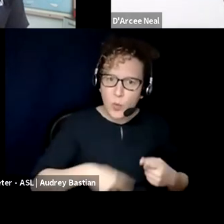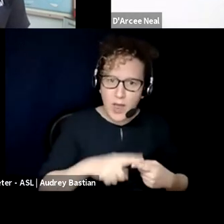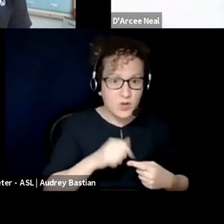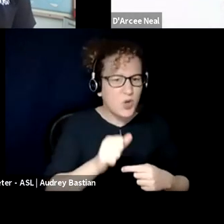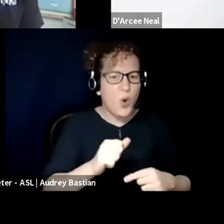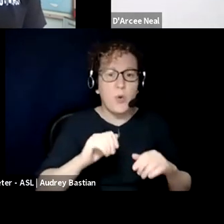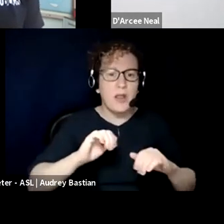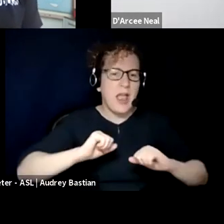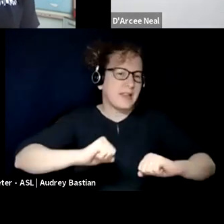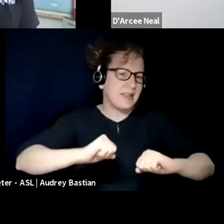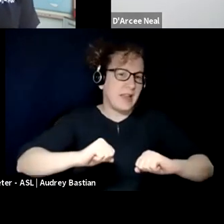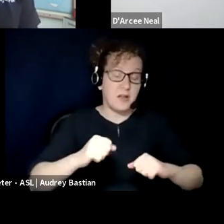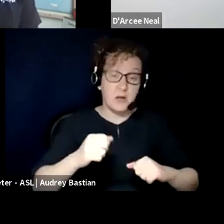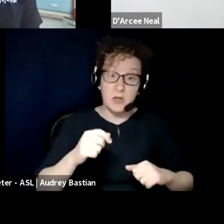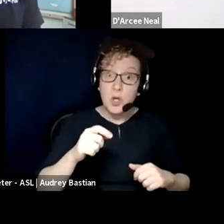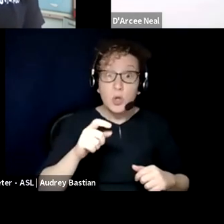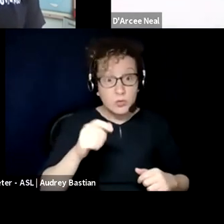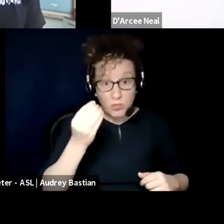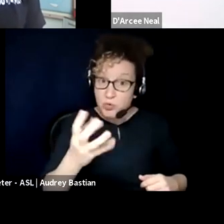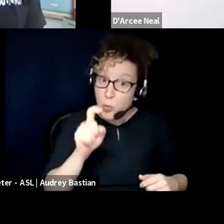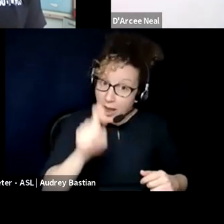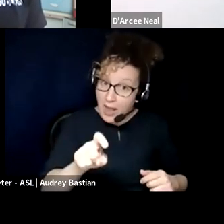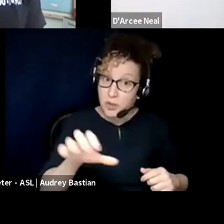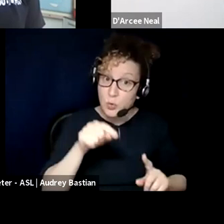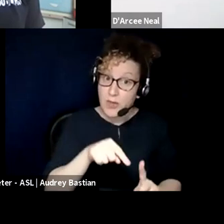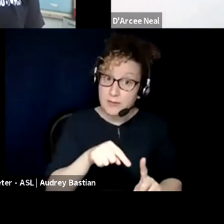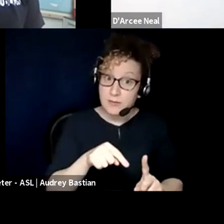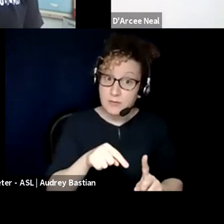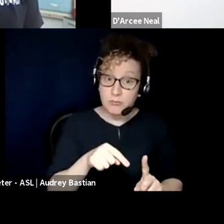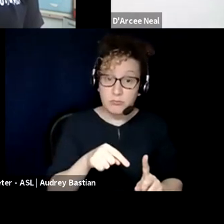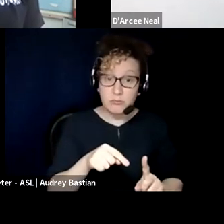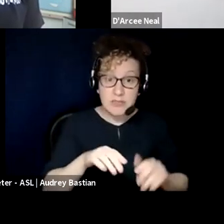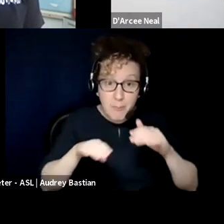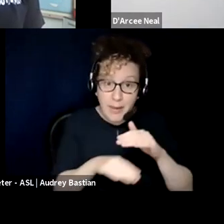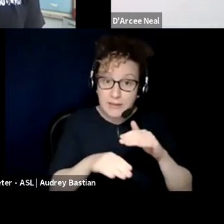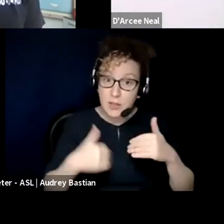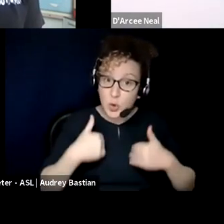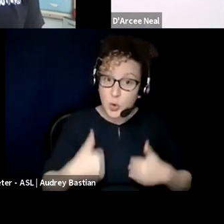people know you have to do this. And it is like, basically human decency. It